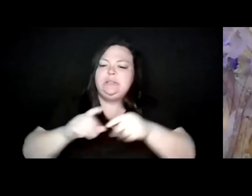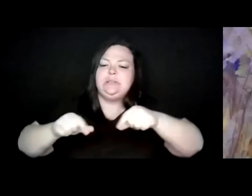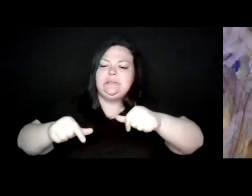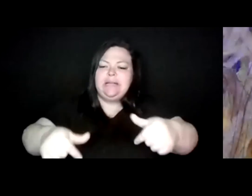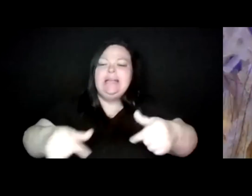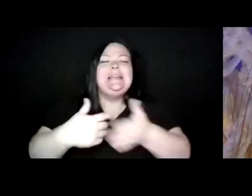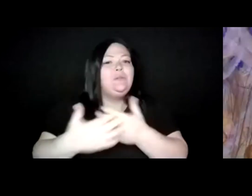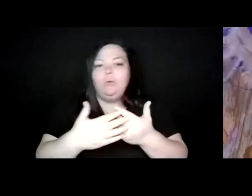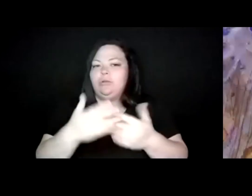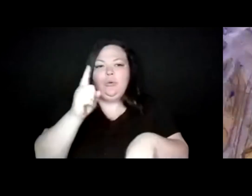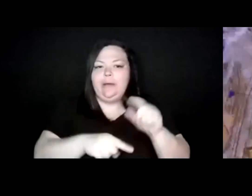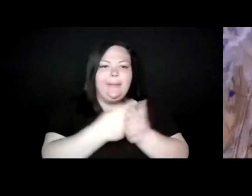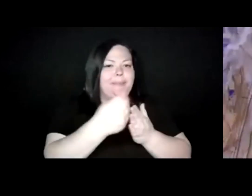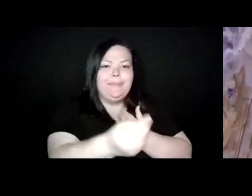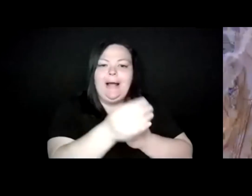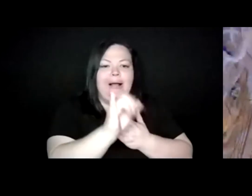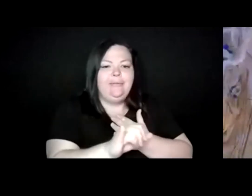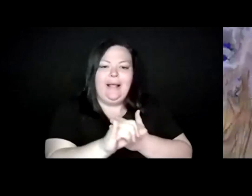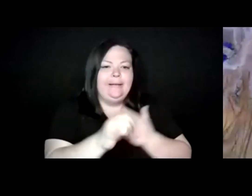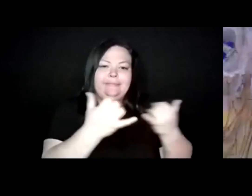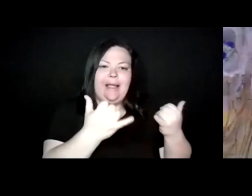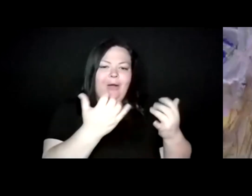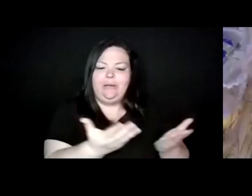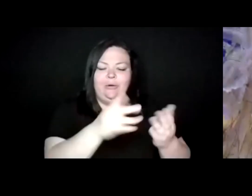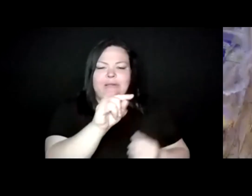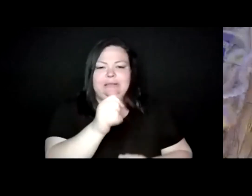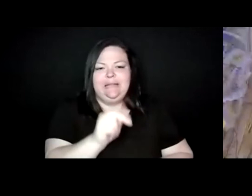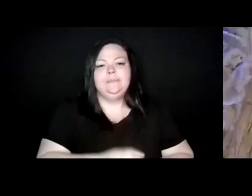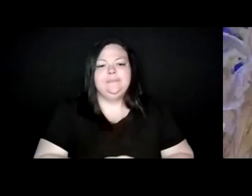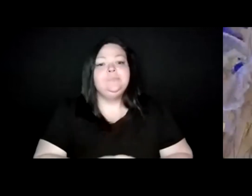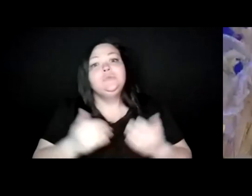get the kraft cheese cylinder in a tin. you host lumpia making parties even with your